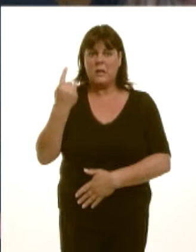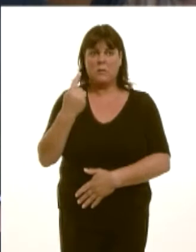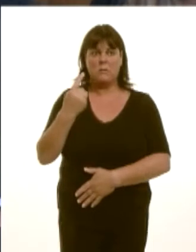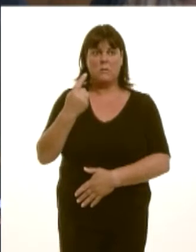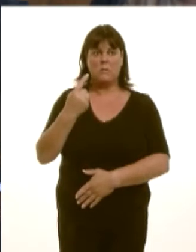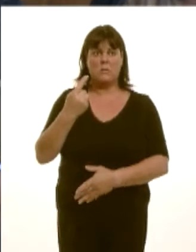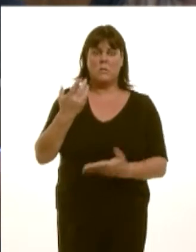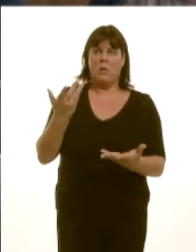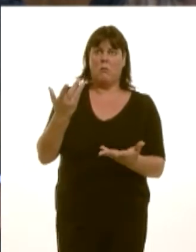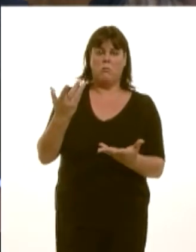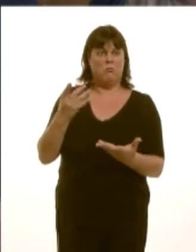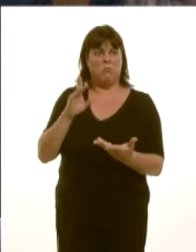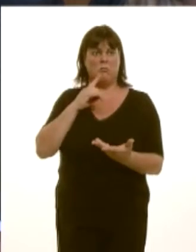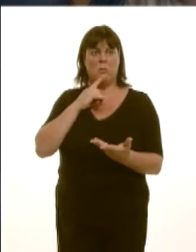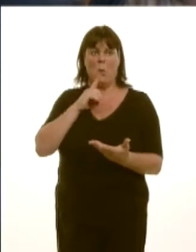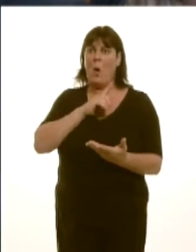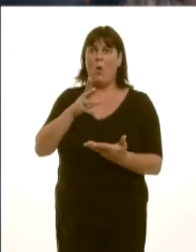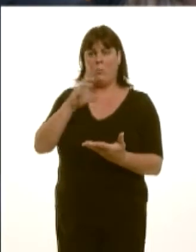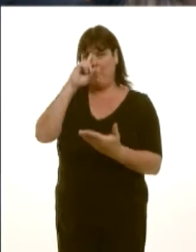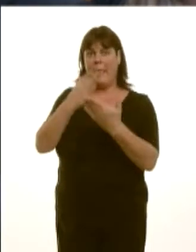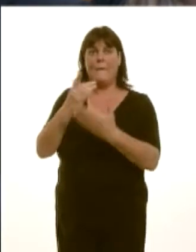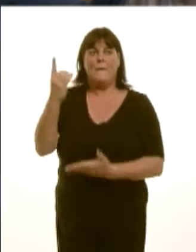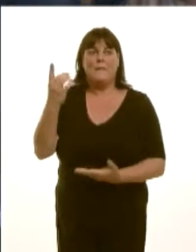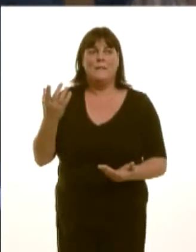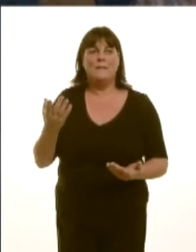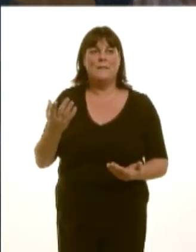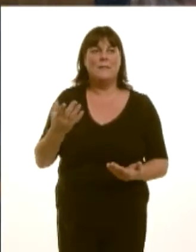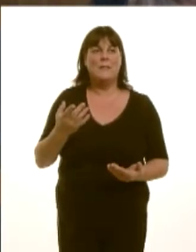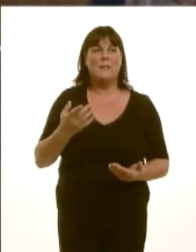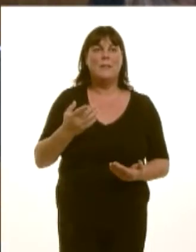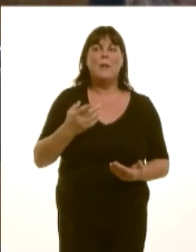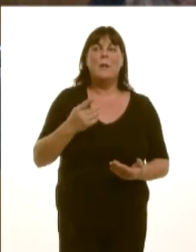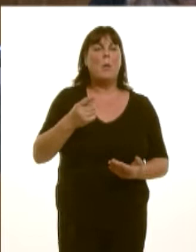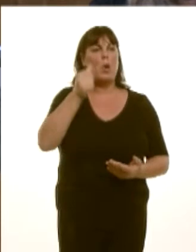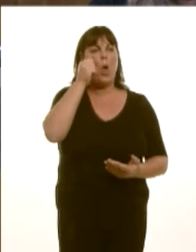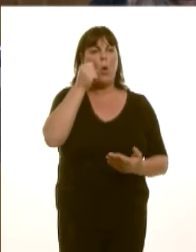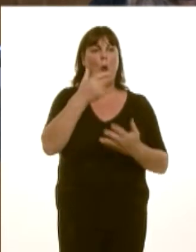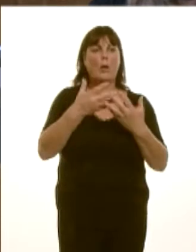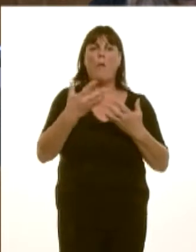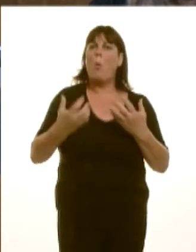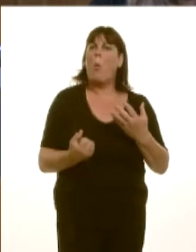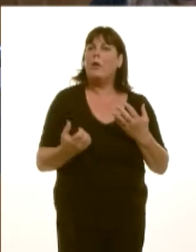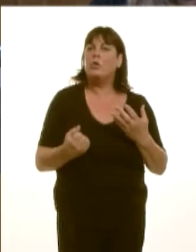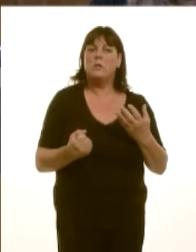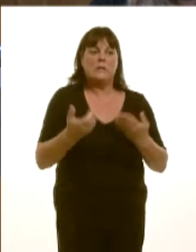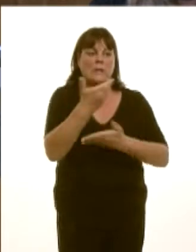Let us not be naive about this: there are pay discussions taking place at the moment. The BMA says that it wants to be listened to.